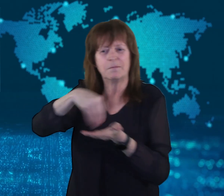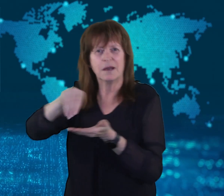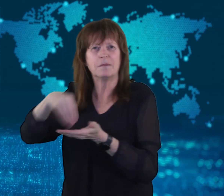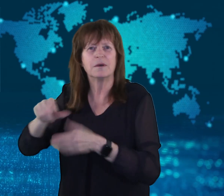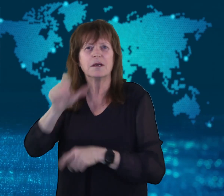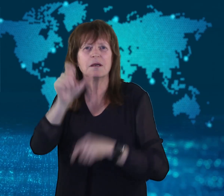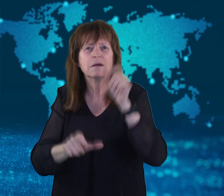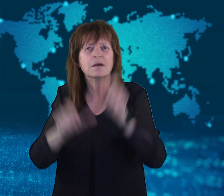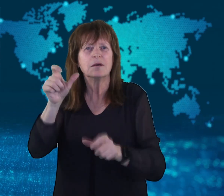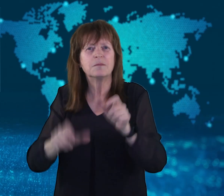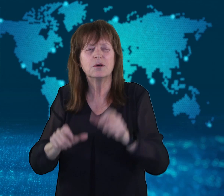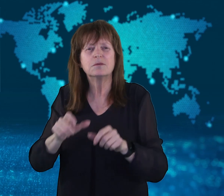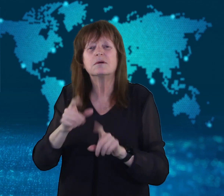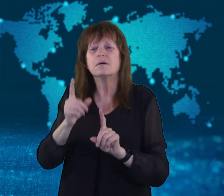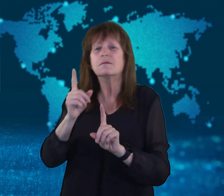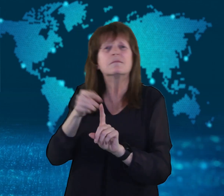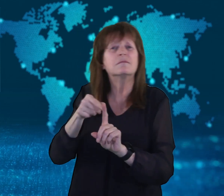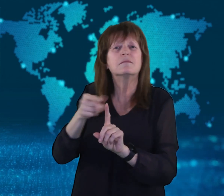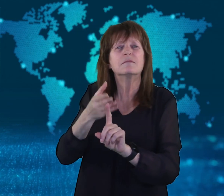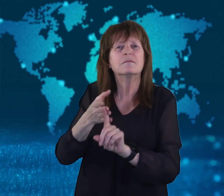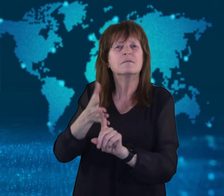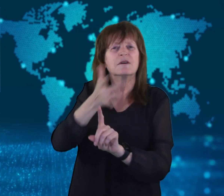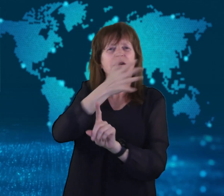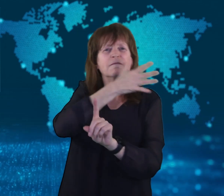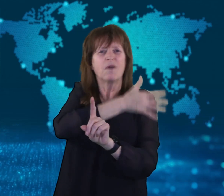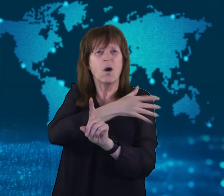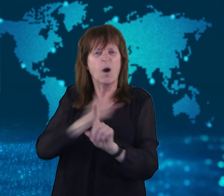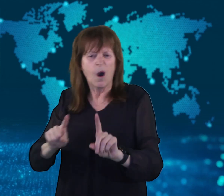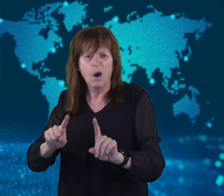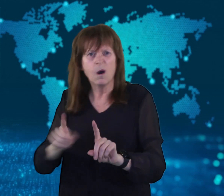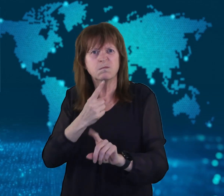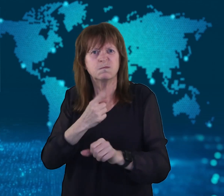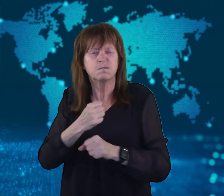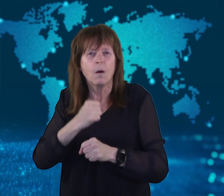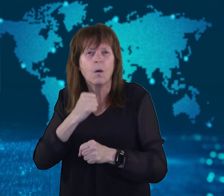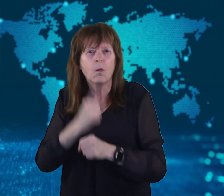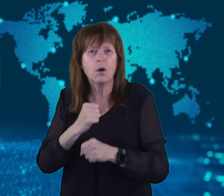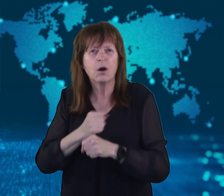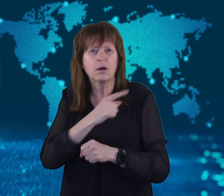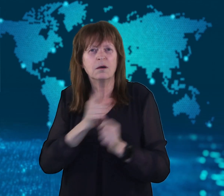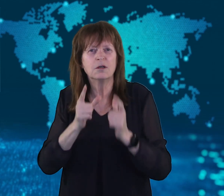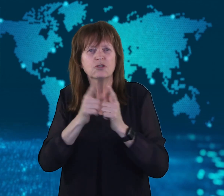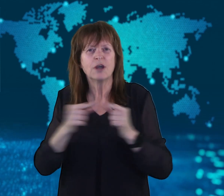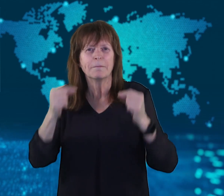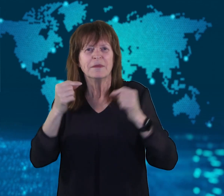who were forced to work in Japanese factories and mines during WWII.